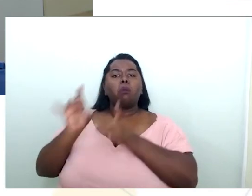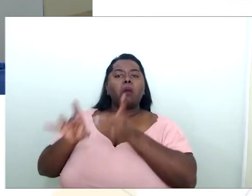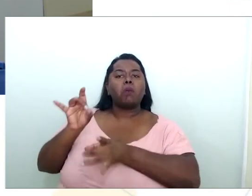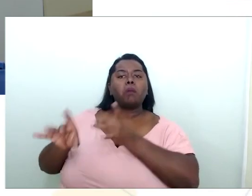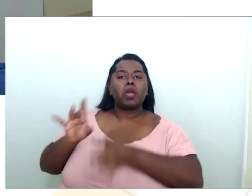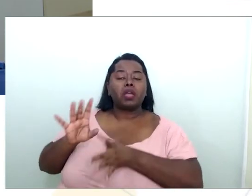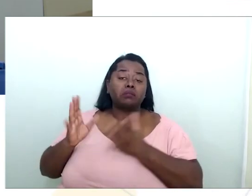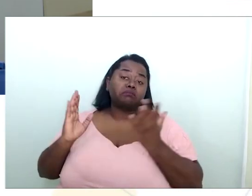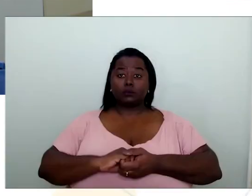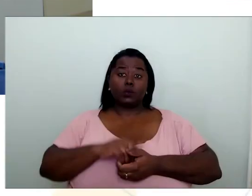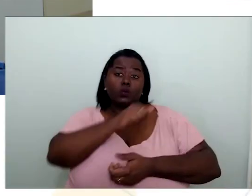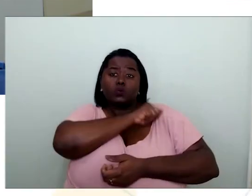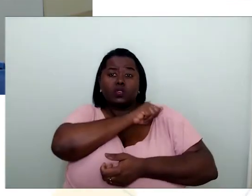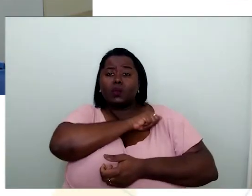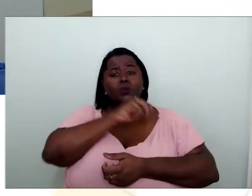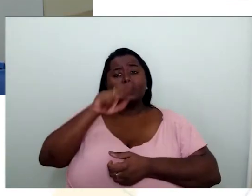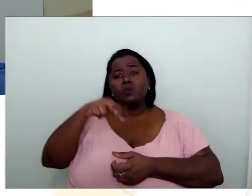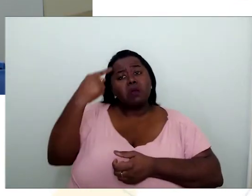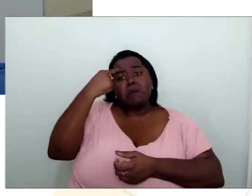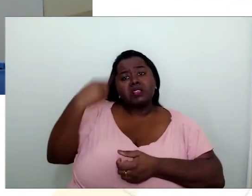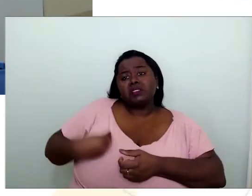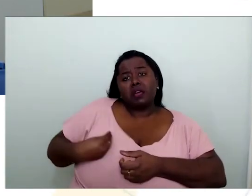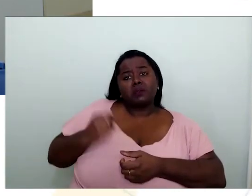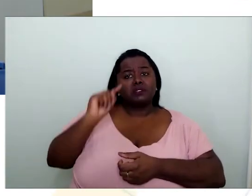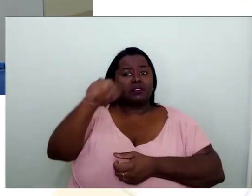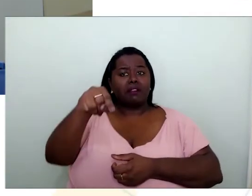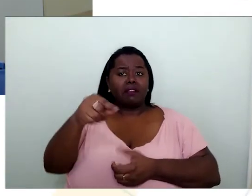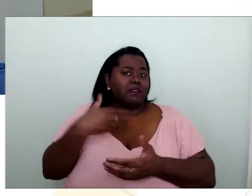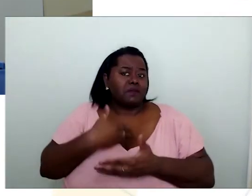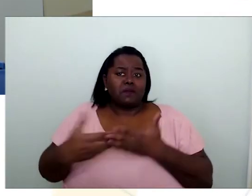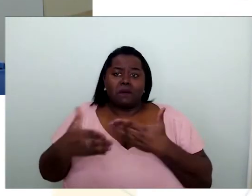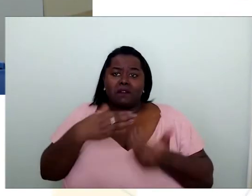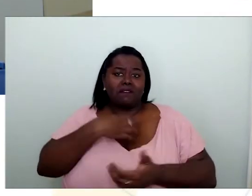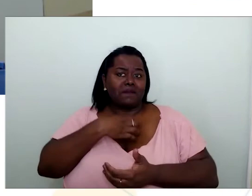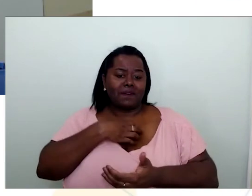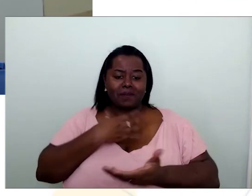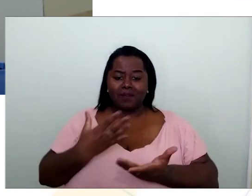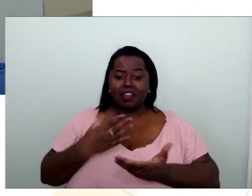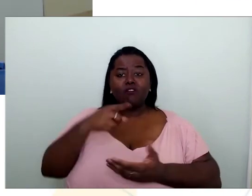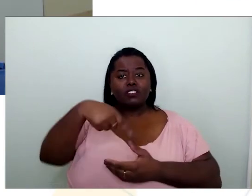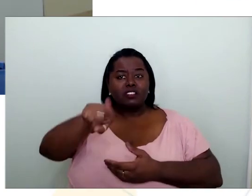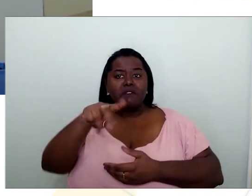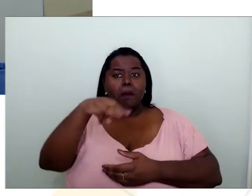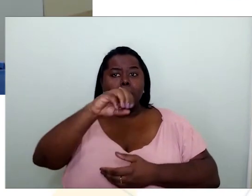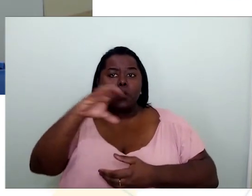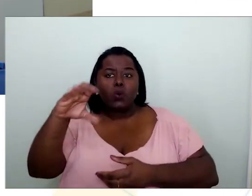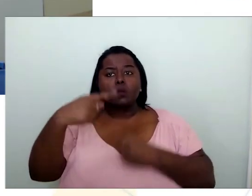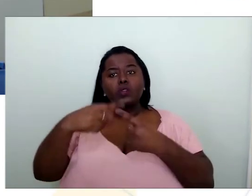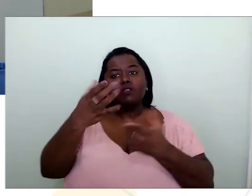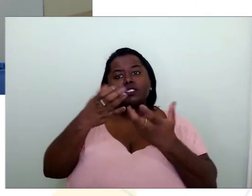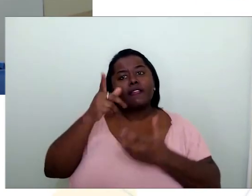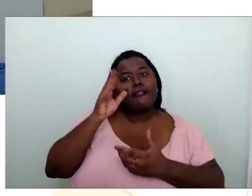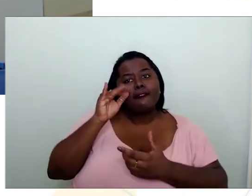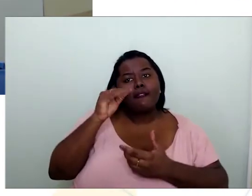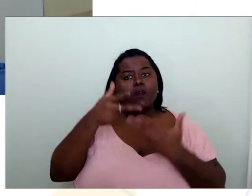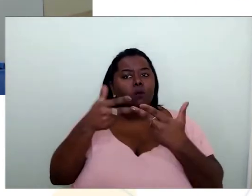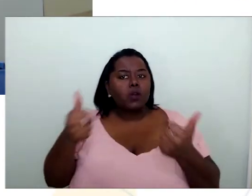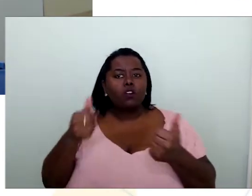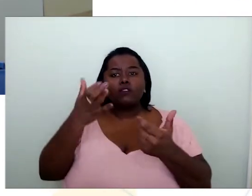bother because you know the students never intended to be there anyway you go into MOOCs because you want to check out a few things right you want to listen to